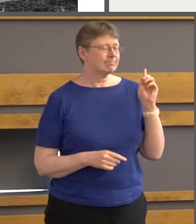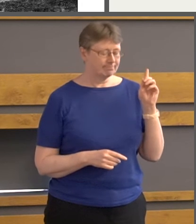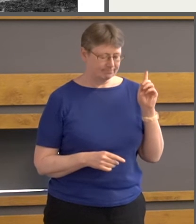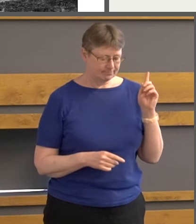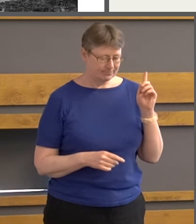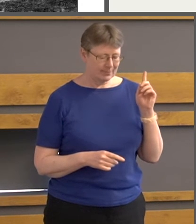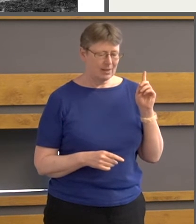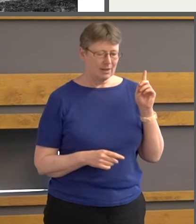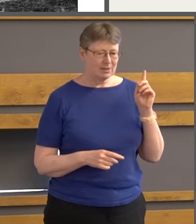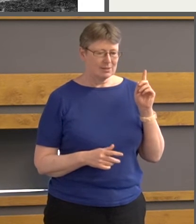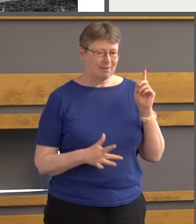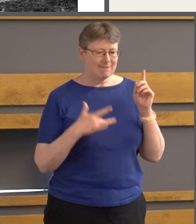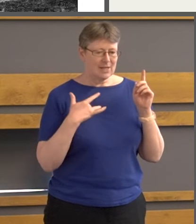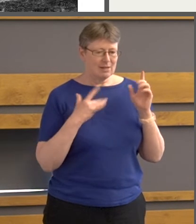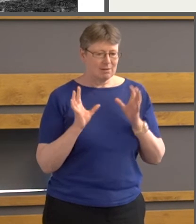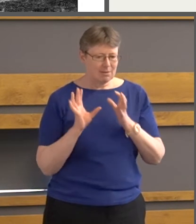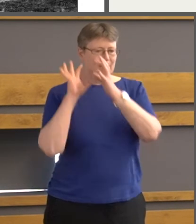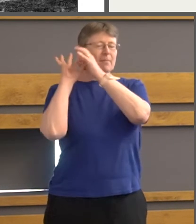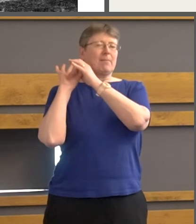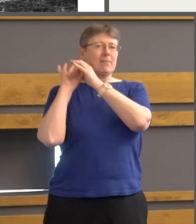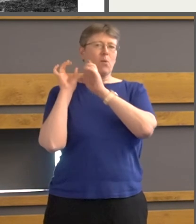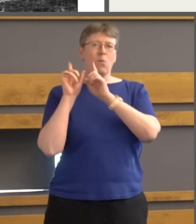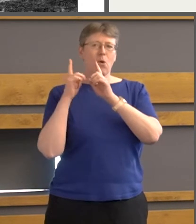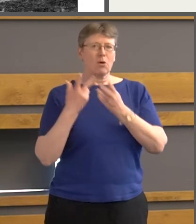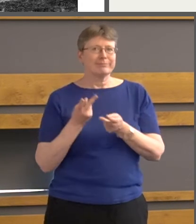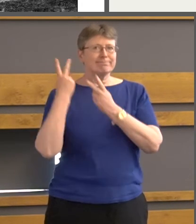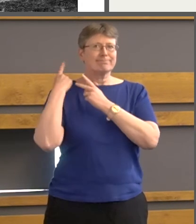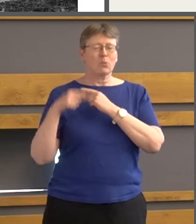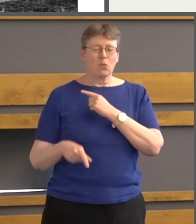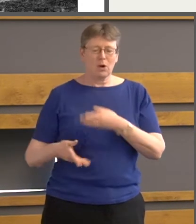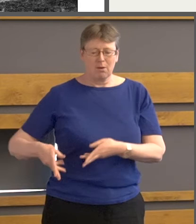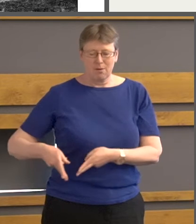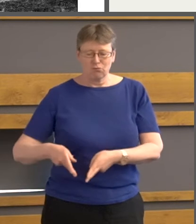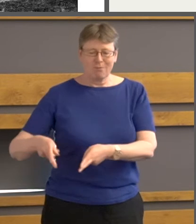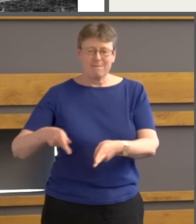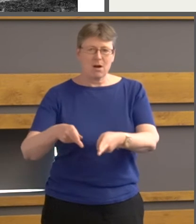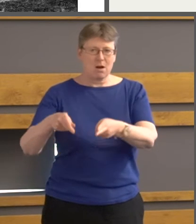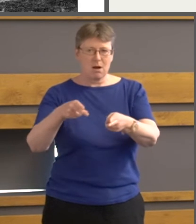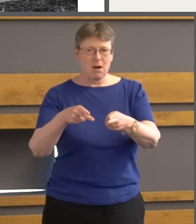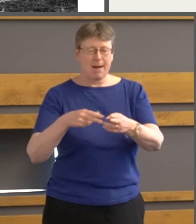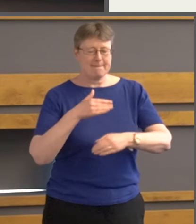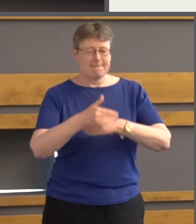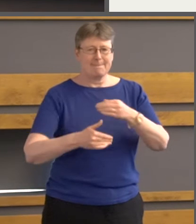keeps taking me back, the riverfront. And I have seen bales being piled